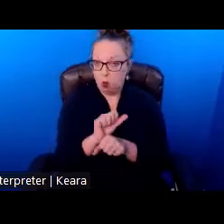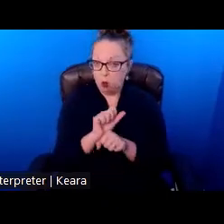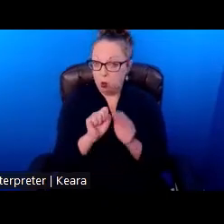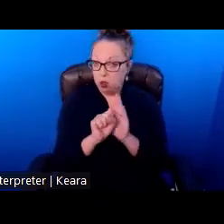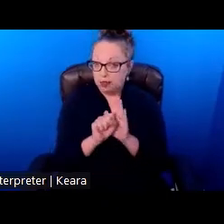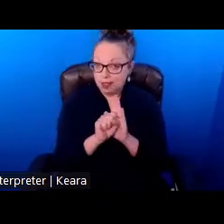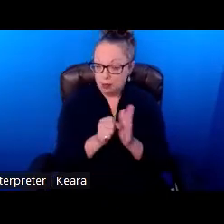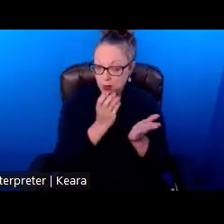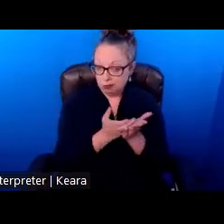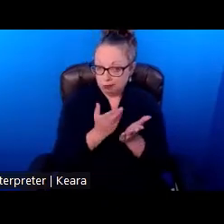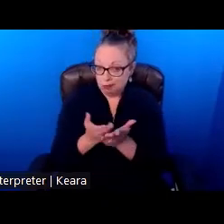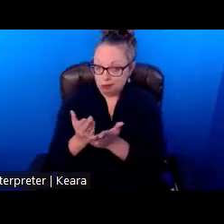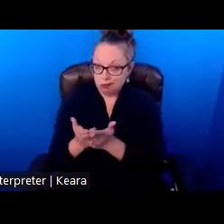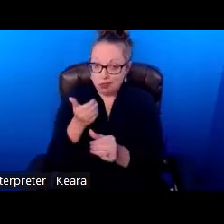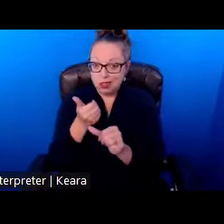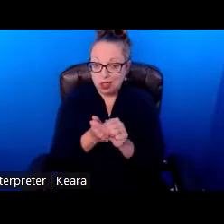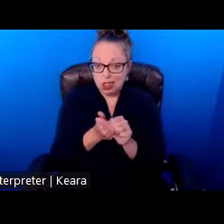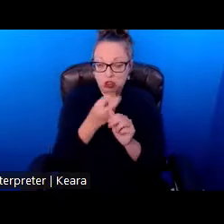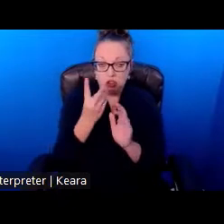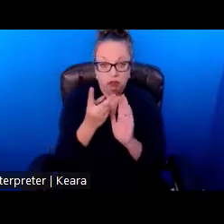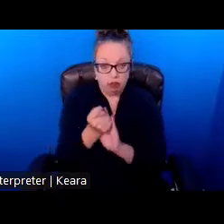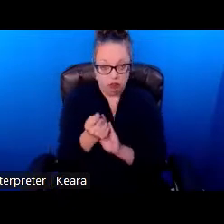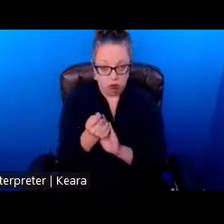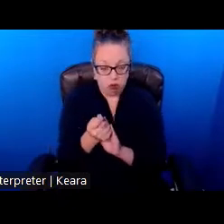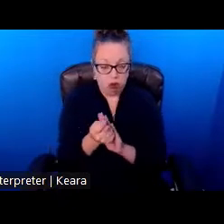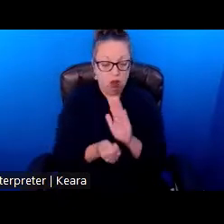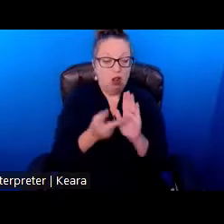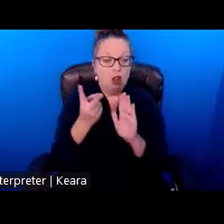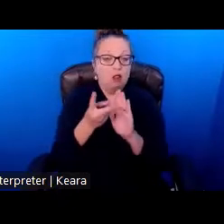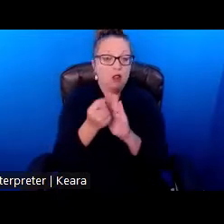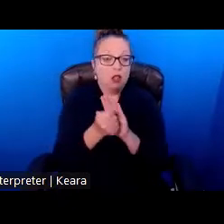in each video. Video may only provide documentation of the